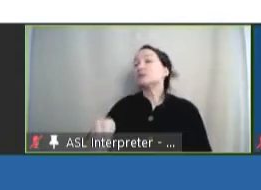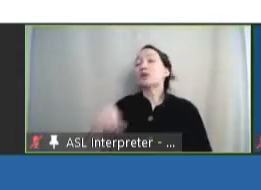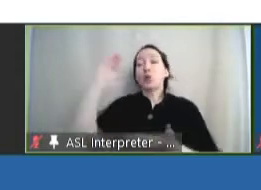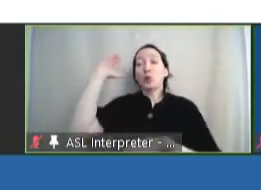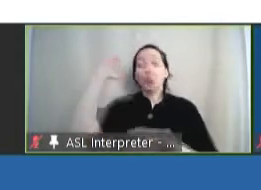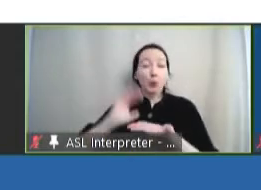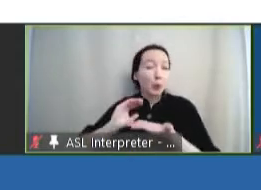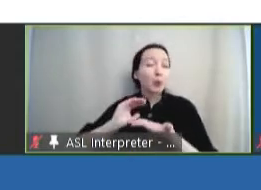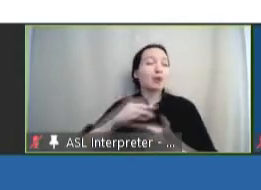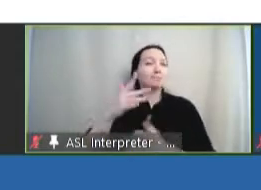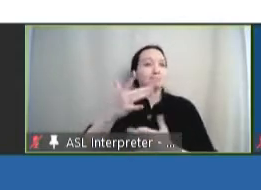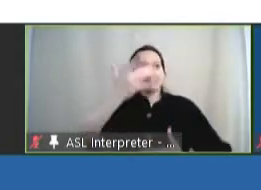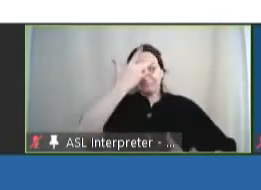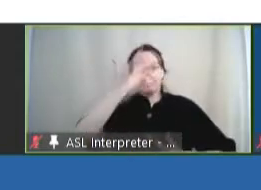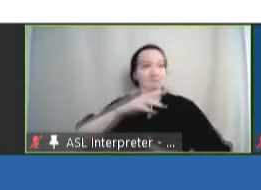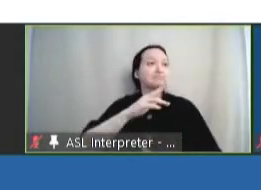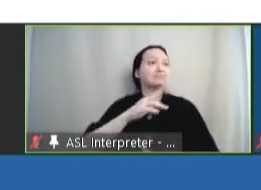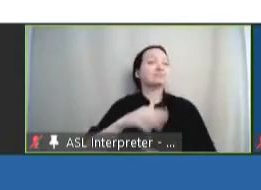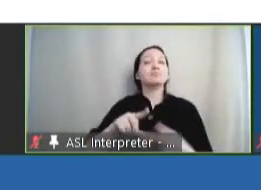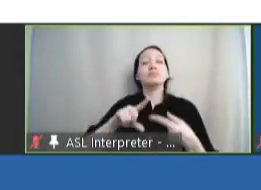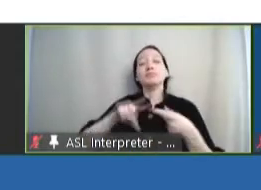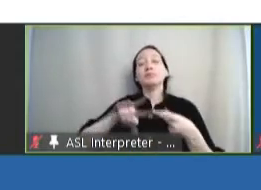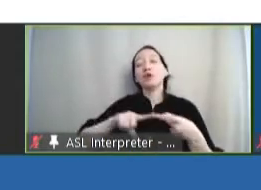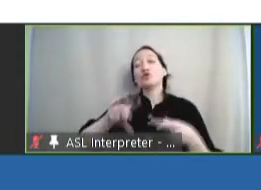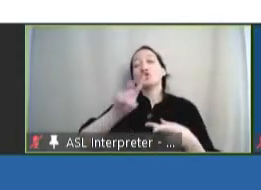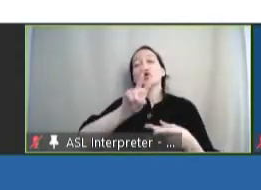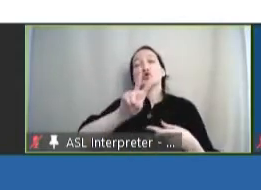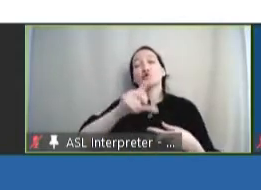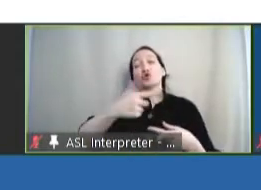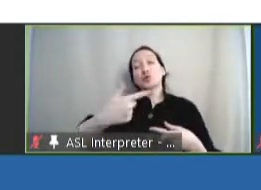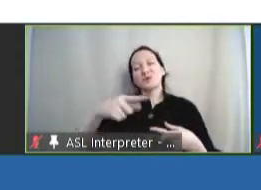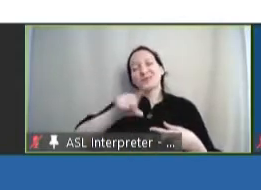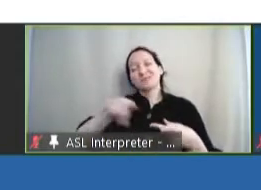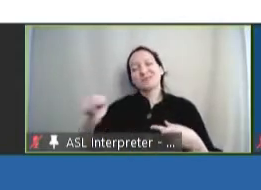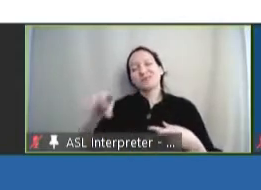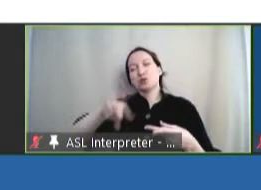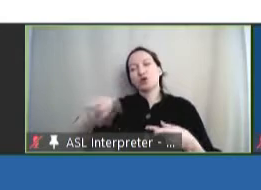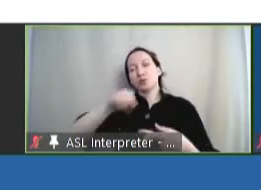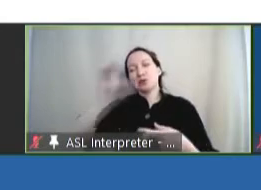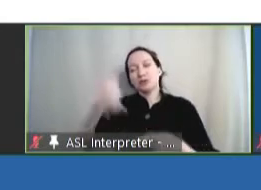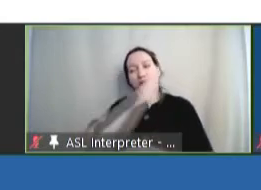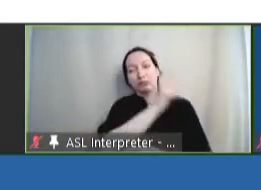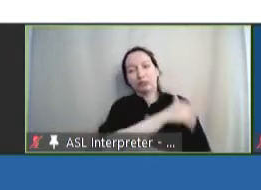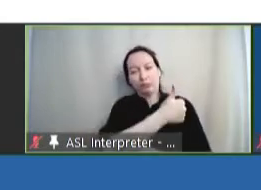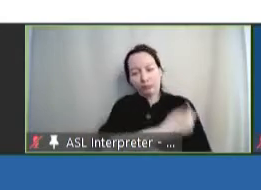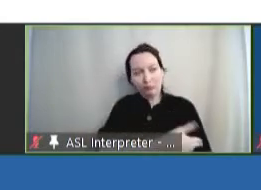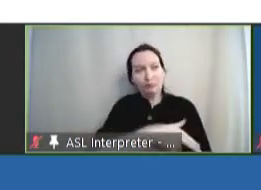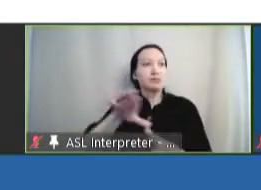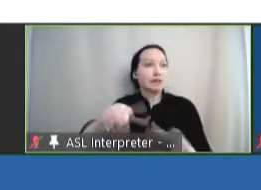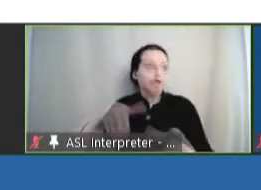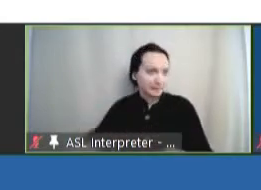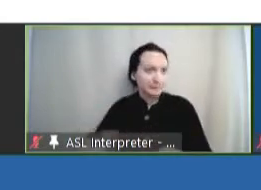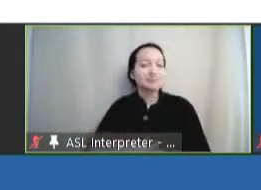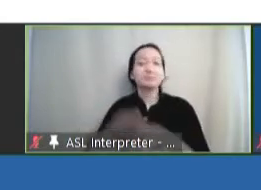infections and 21 to 22 percent reductions in hospitalizations and deaths. Next slide, please.